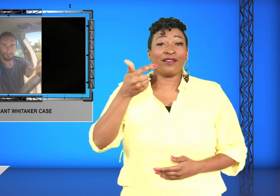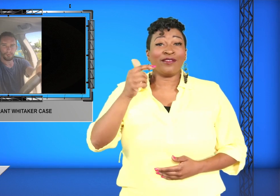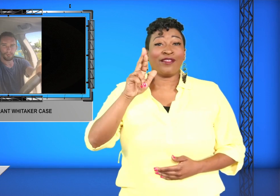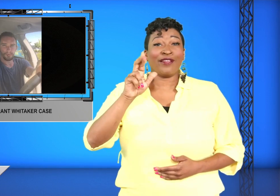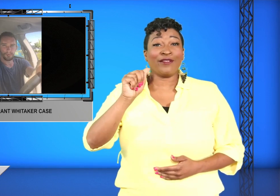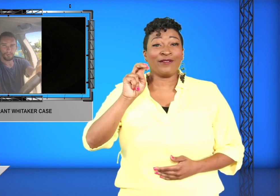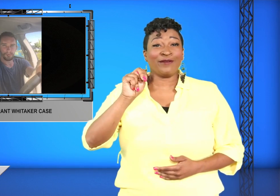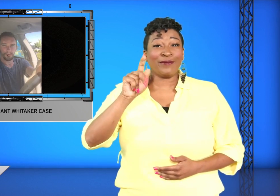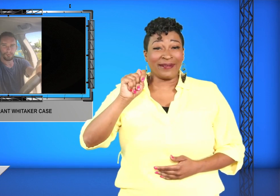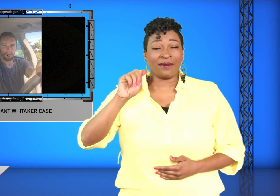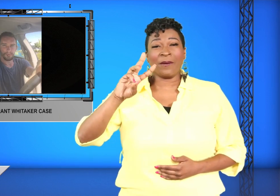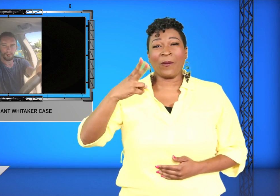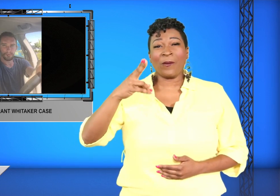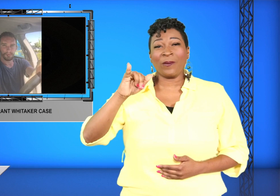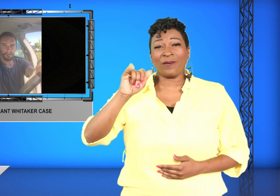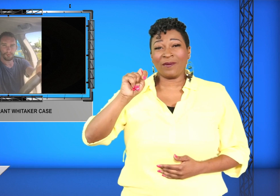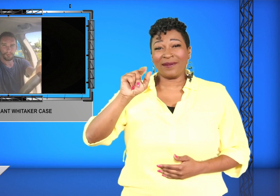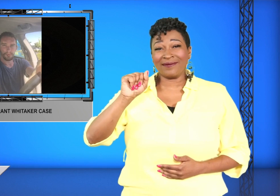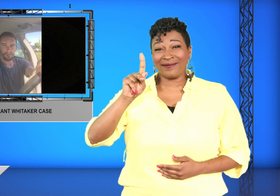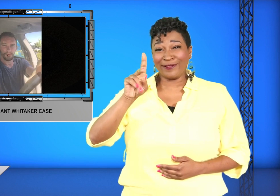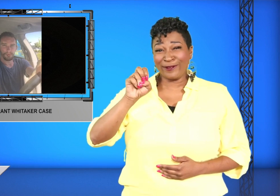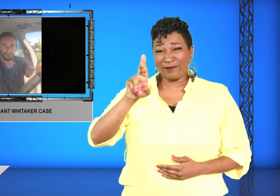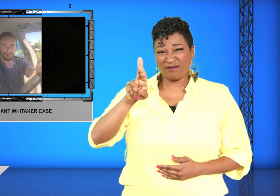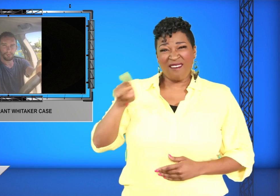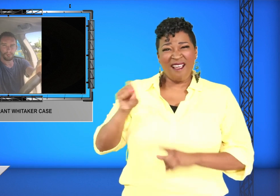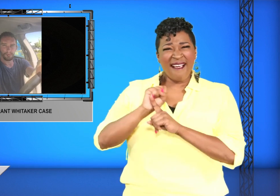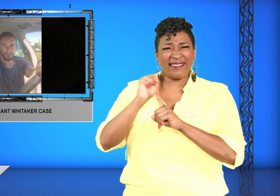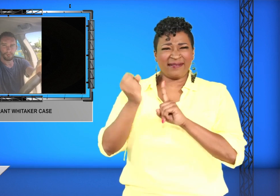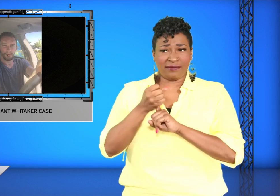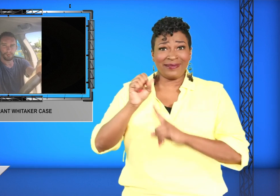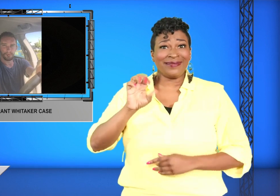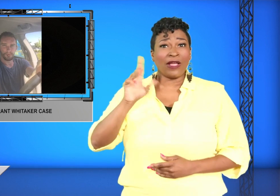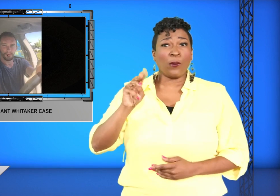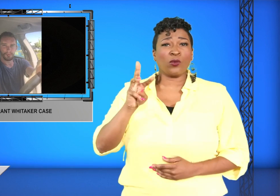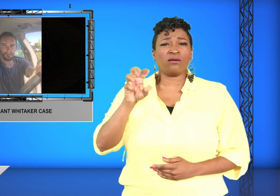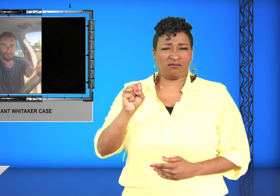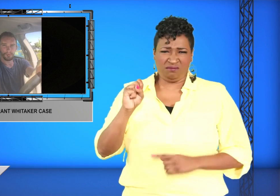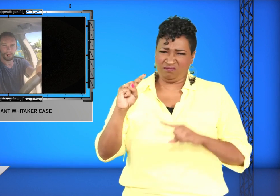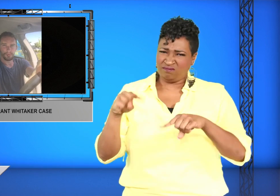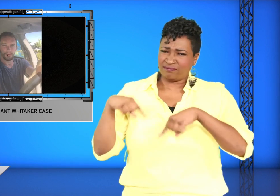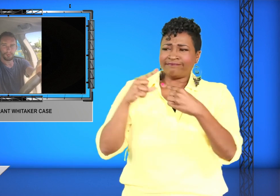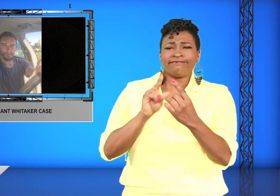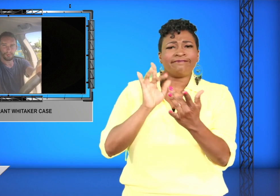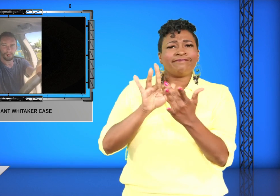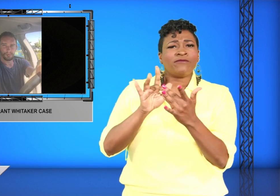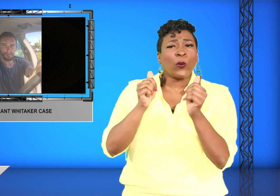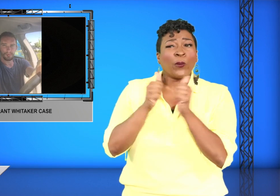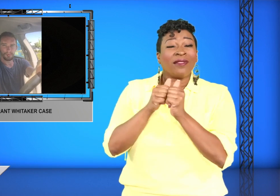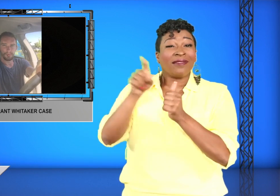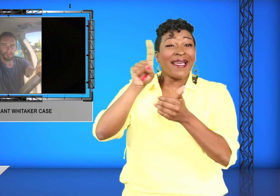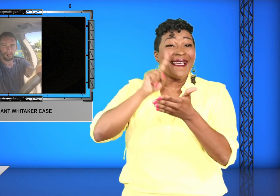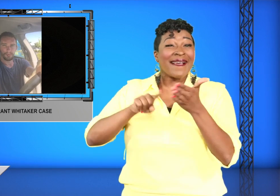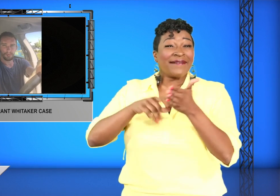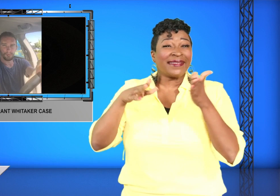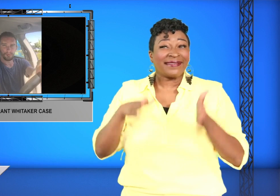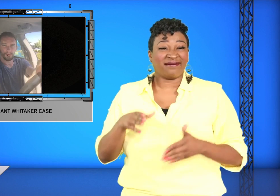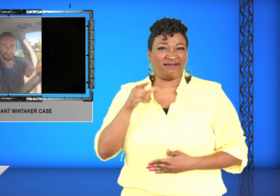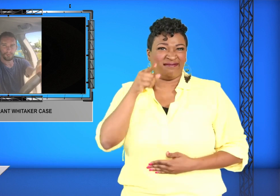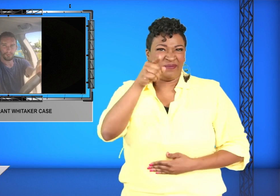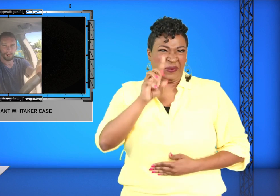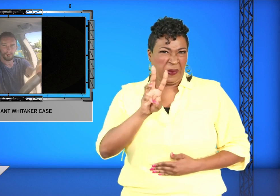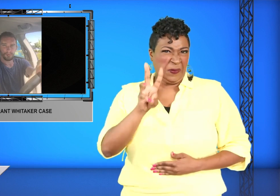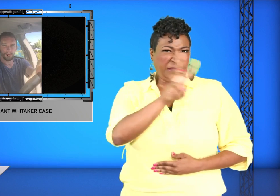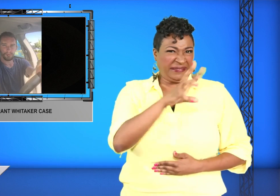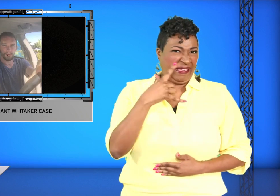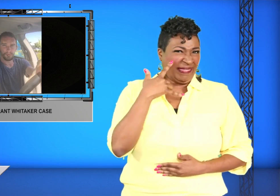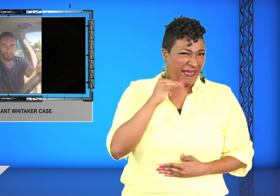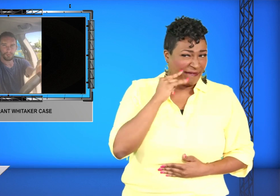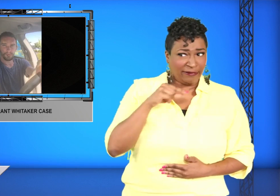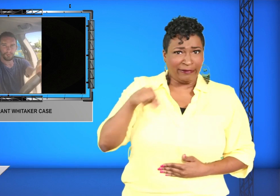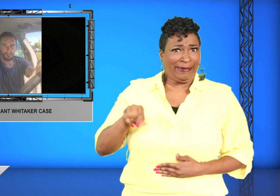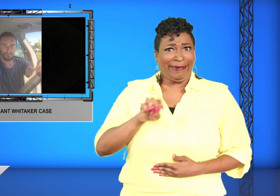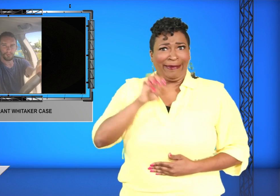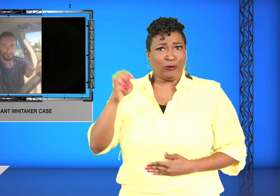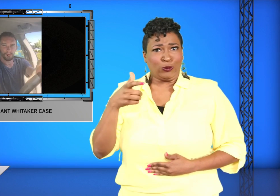Sign1News has been talking with investigators on both sides of the country to get the latest